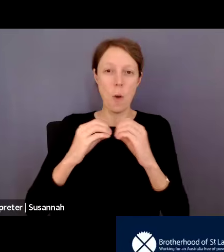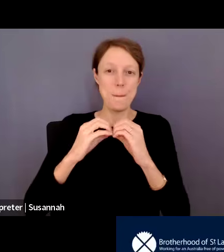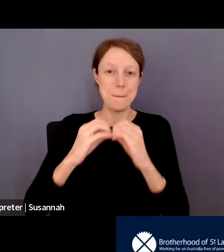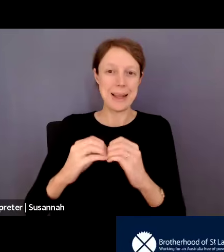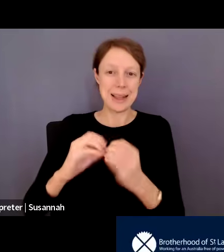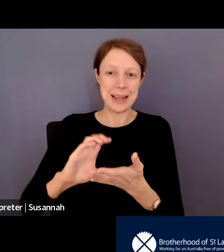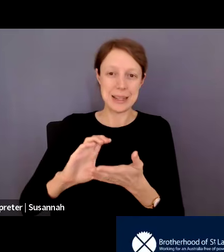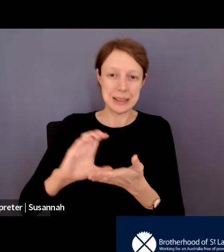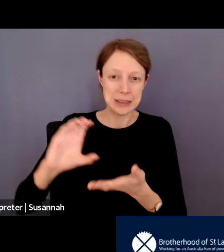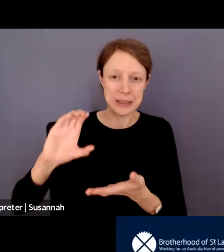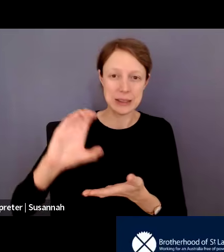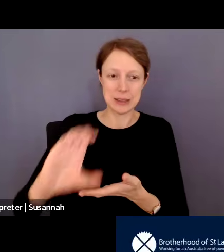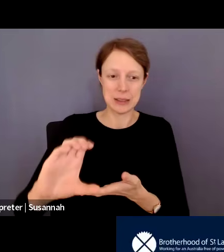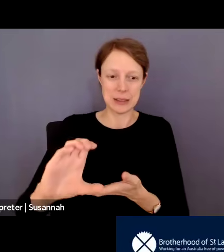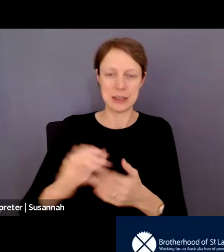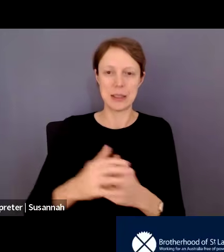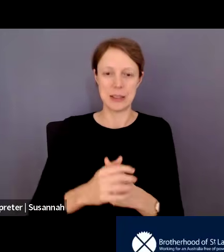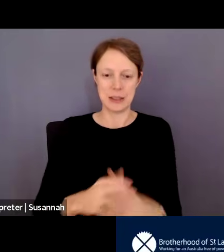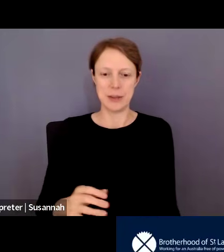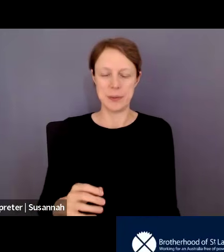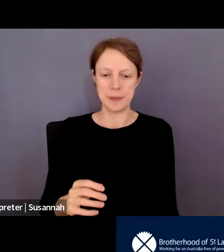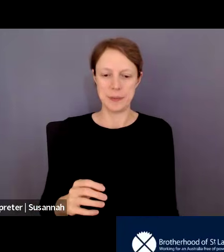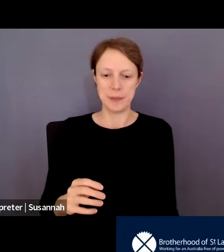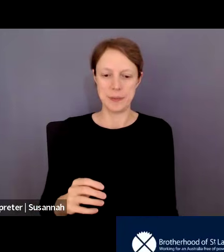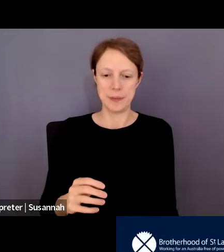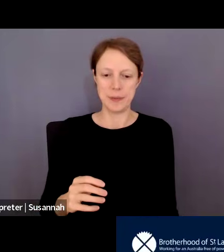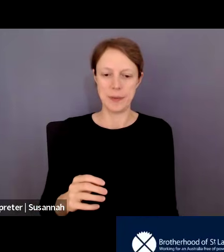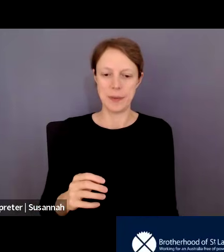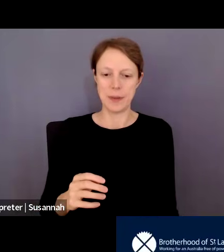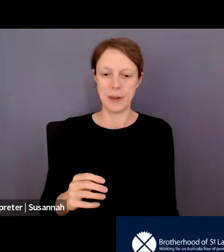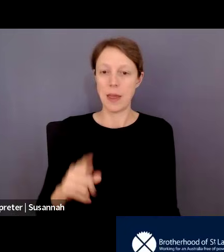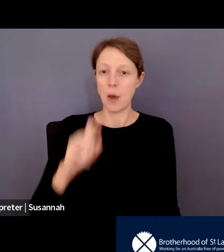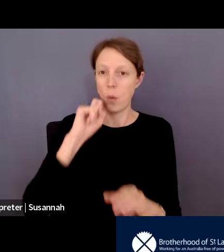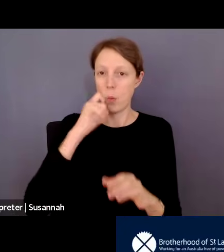and Commonwealth governments to fund a portfolio of activities designed to shift developmental